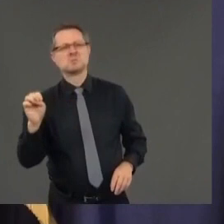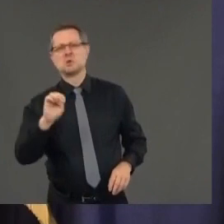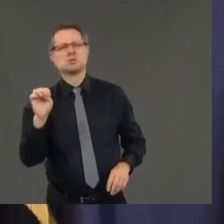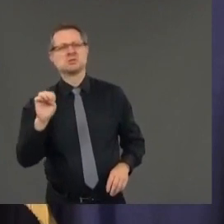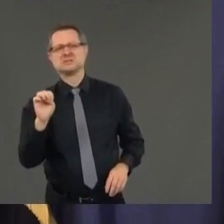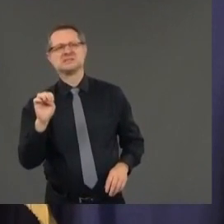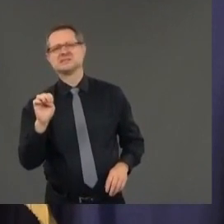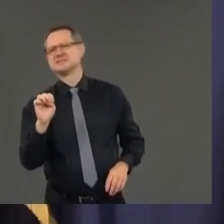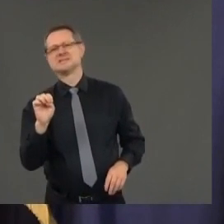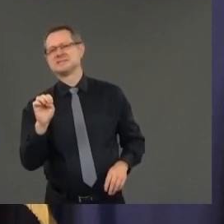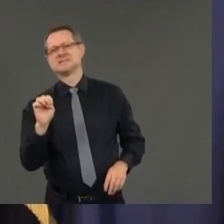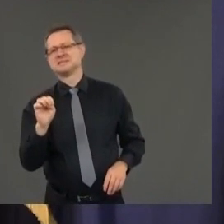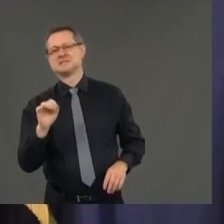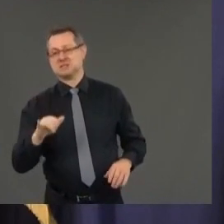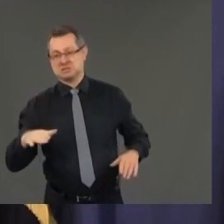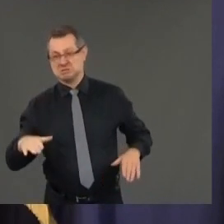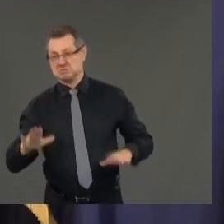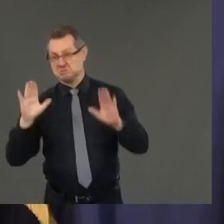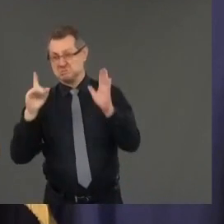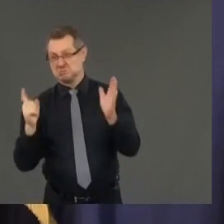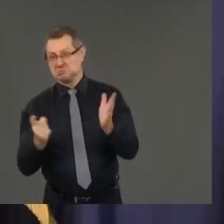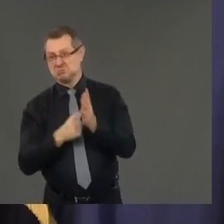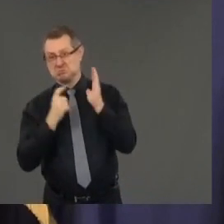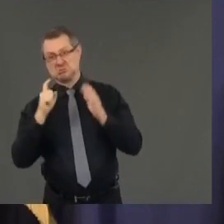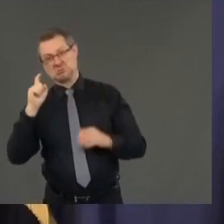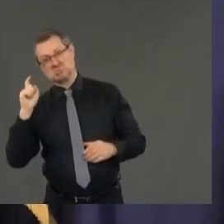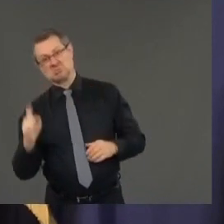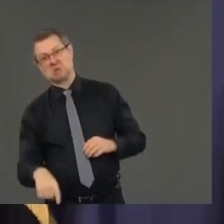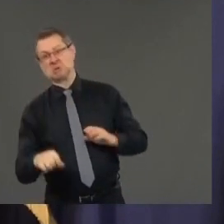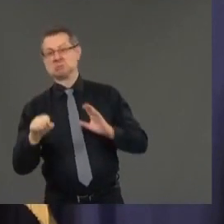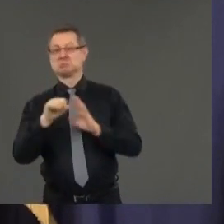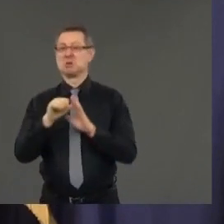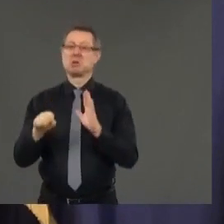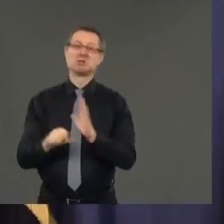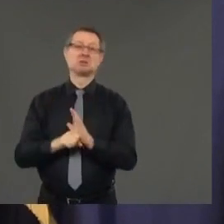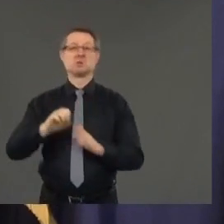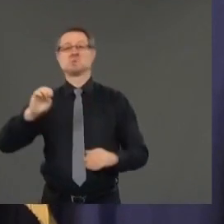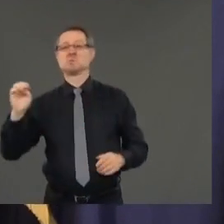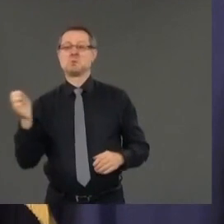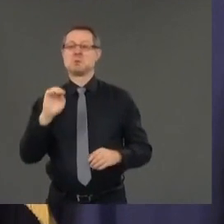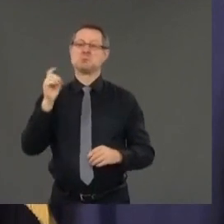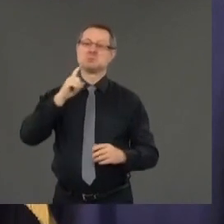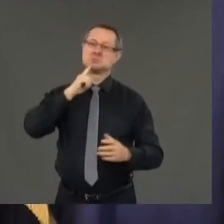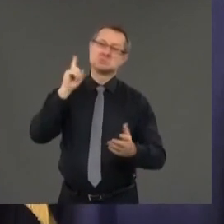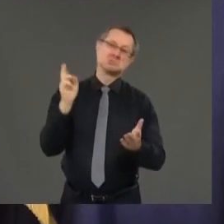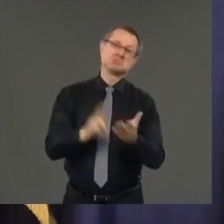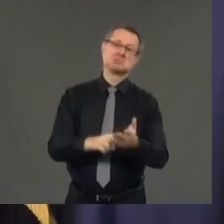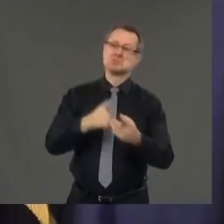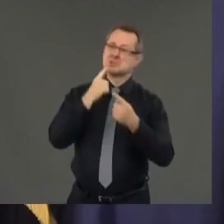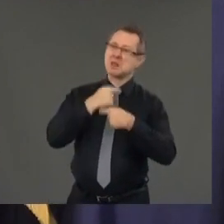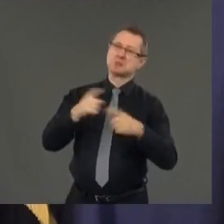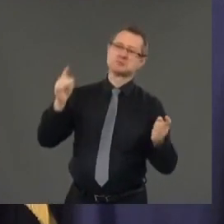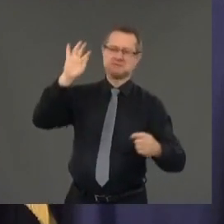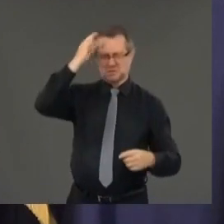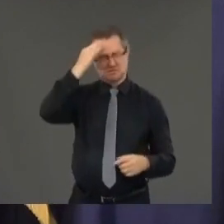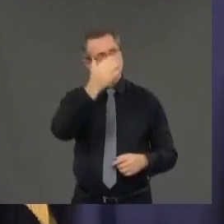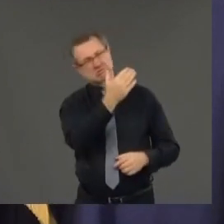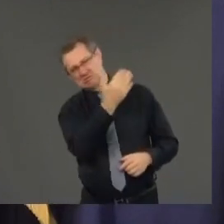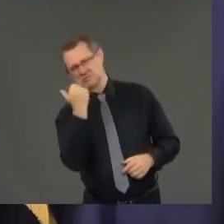HANDLE IT? I DON'T BELIEVE IT IS AN EMERGENCY THAT WOULD JUSTIFY A